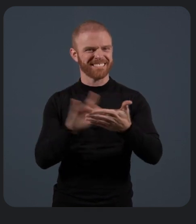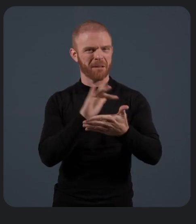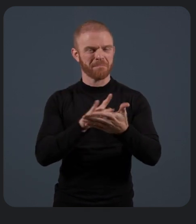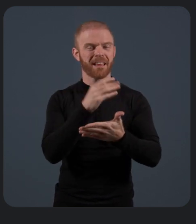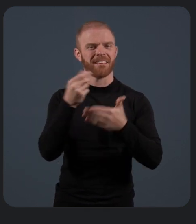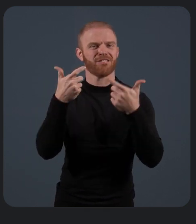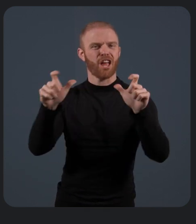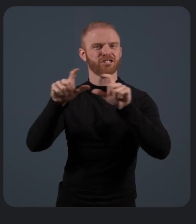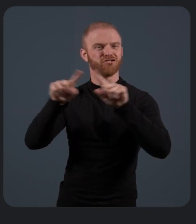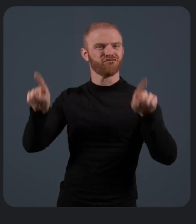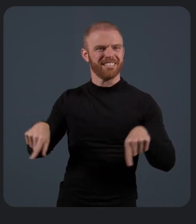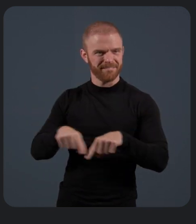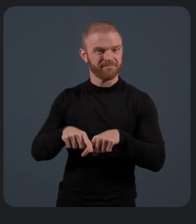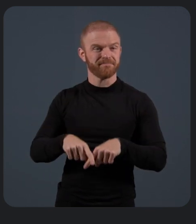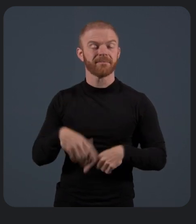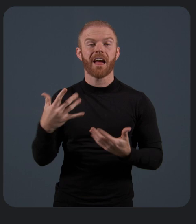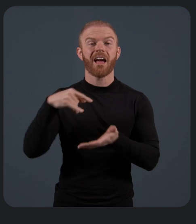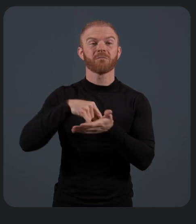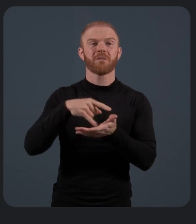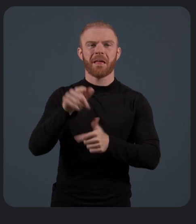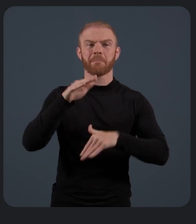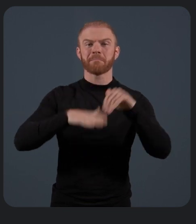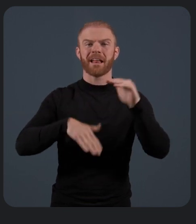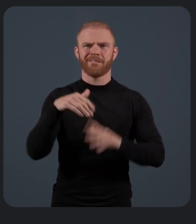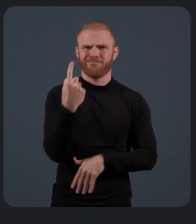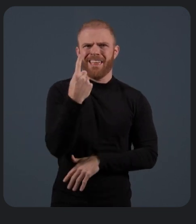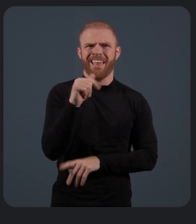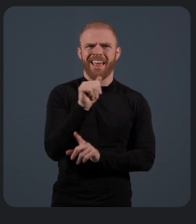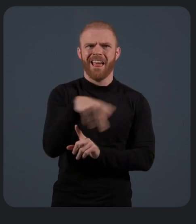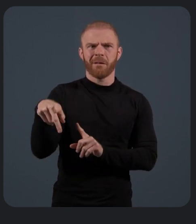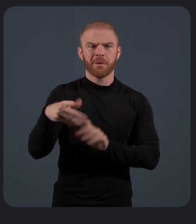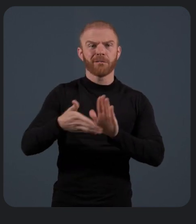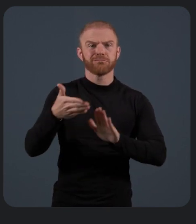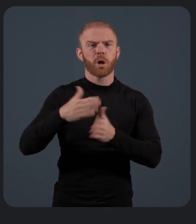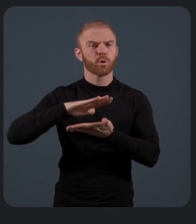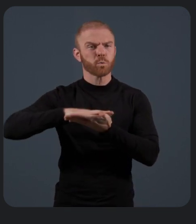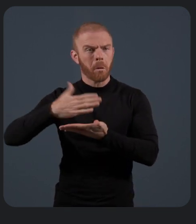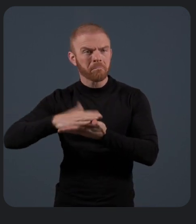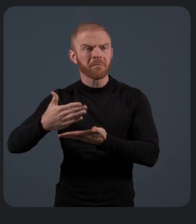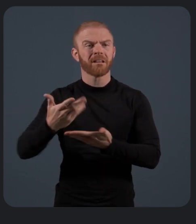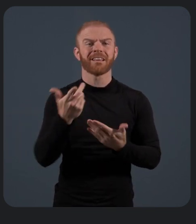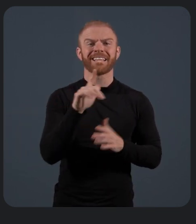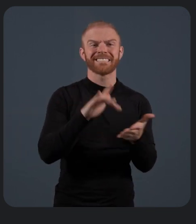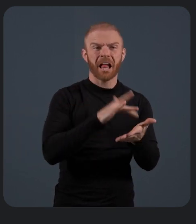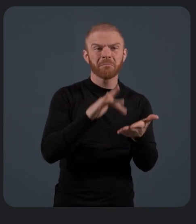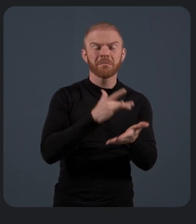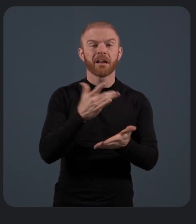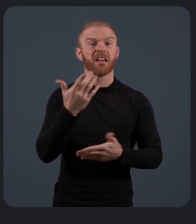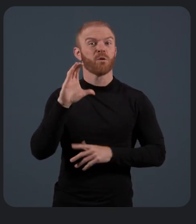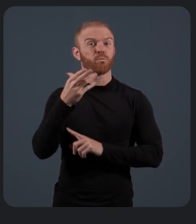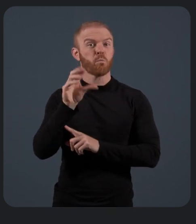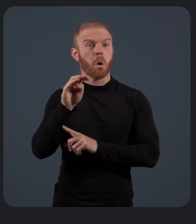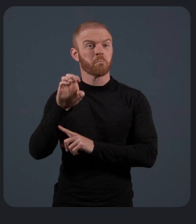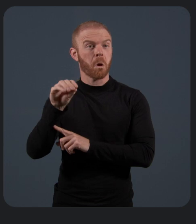With Android, you can build a single app that runs on a foldable, a tablet, and even on Chrome OS.